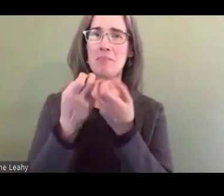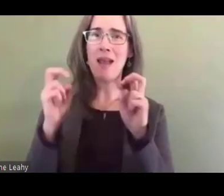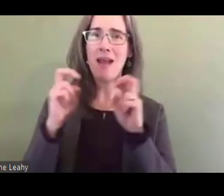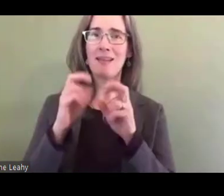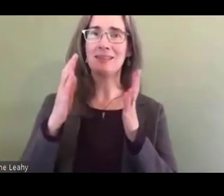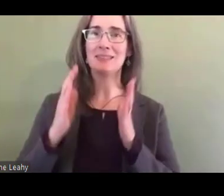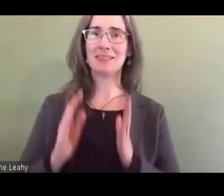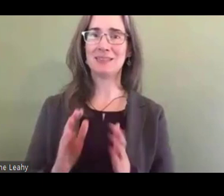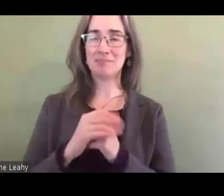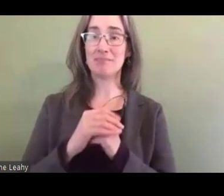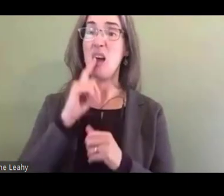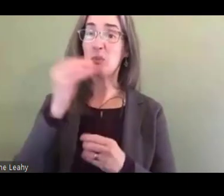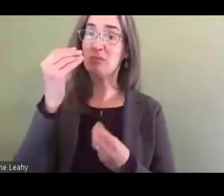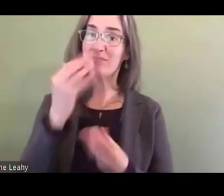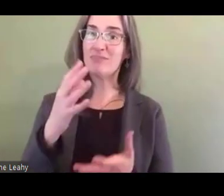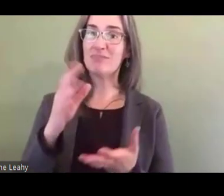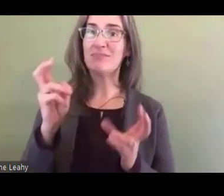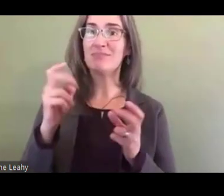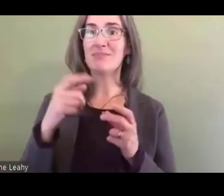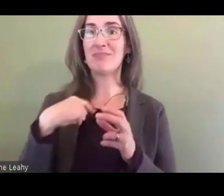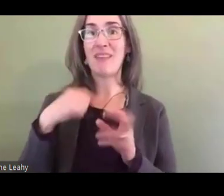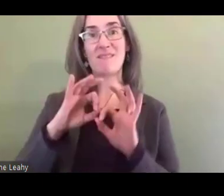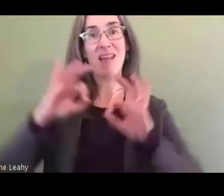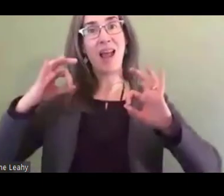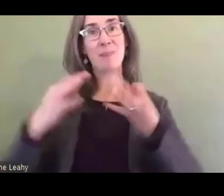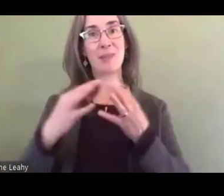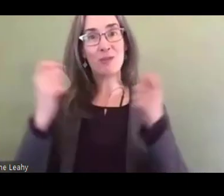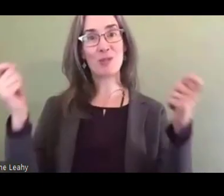I would say it is a family reunion.